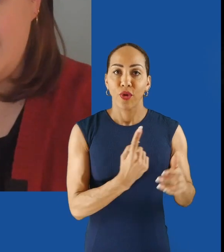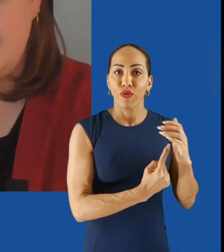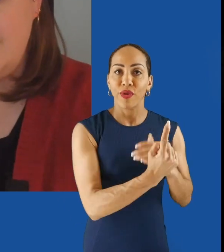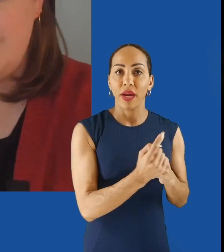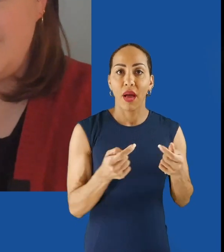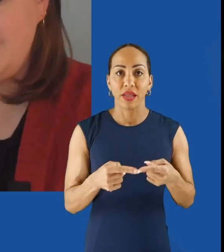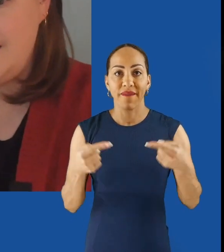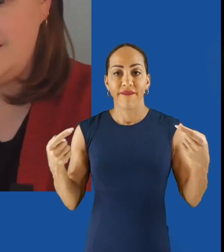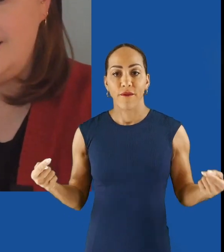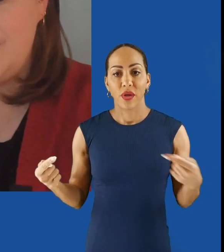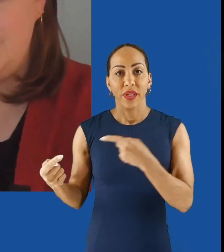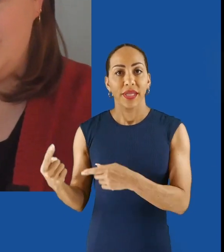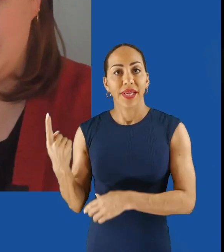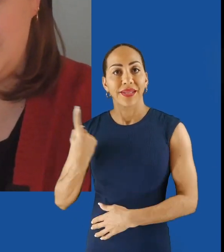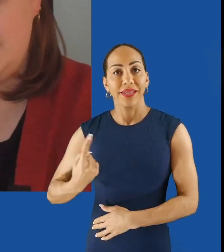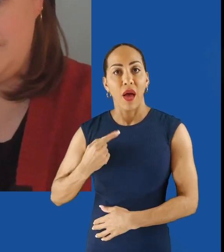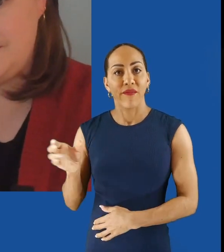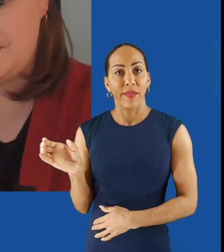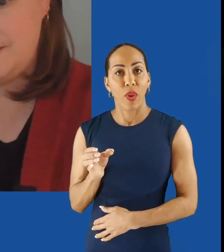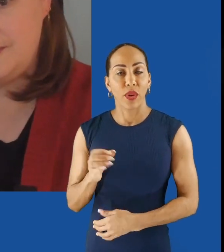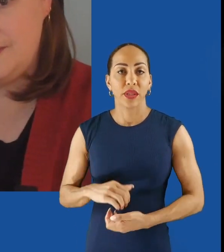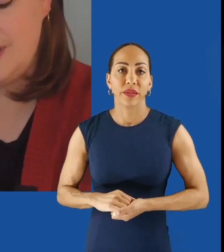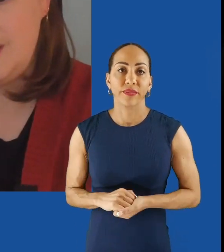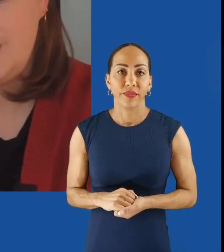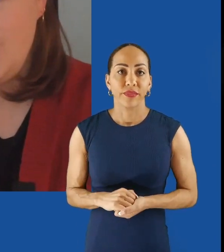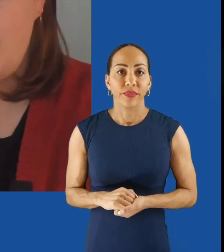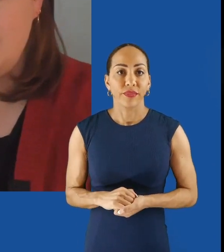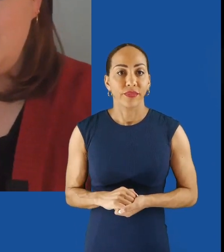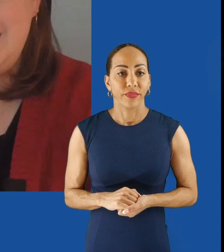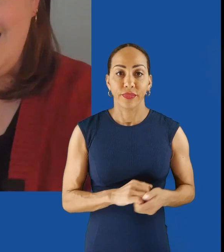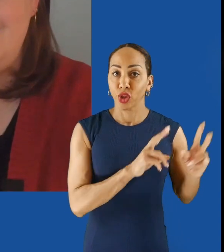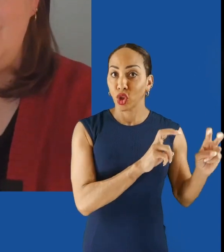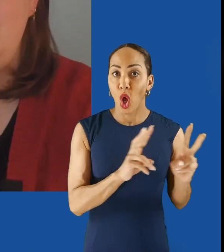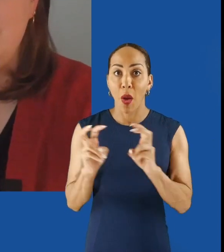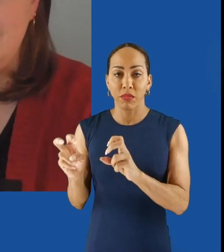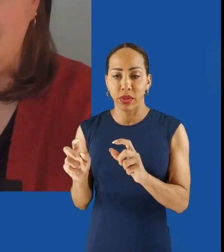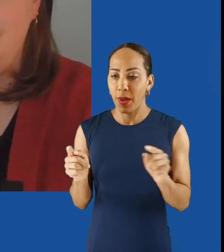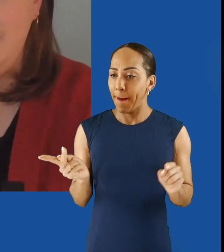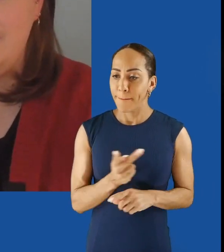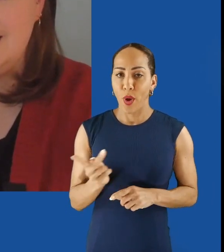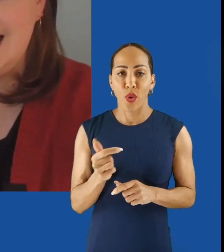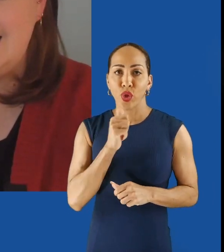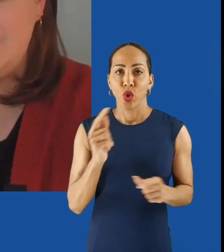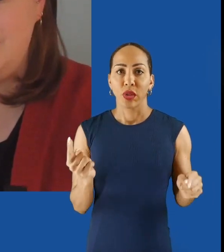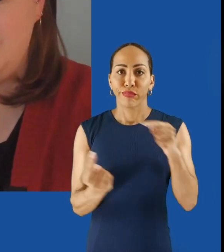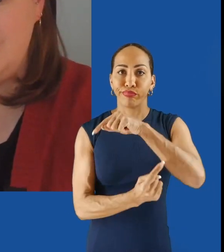Freelance versus self-employed. Whilst we tend to use the term freelance and self-employed